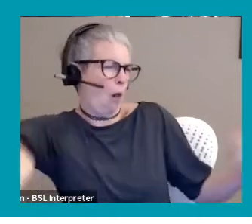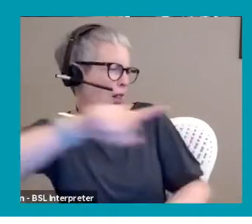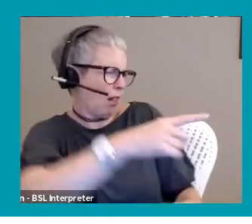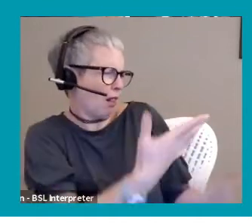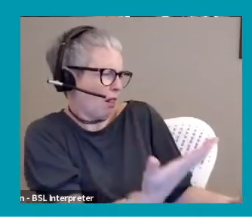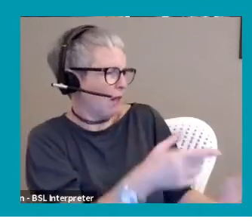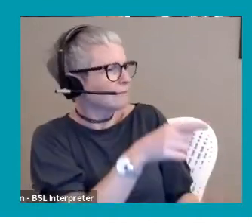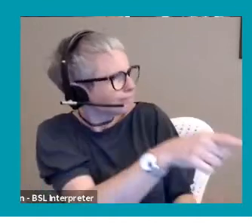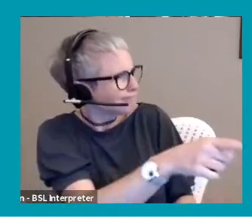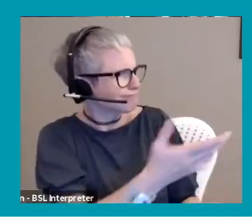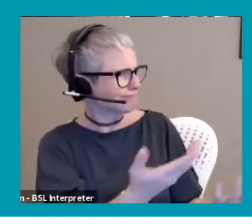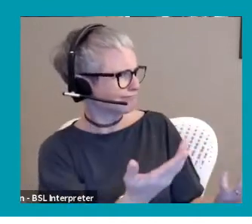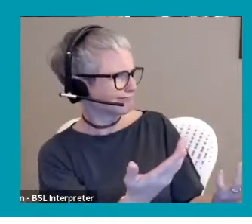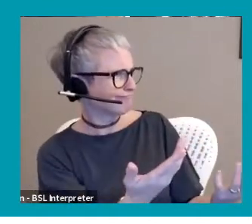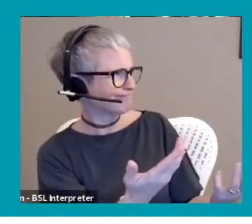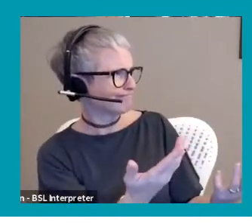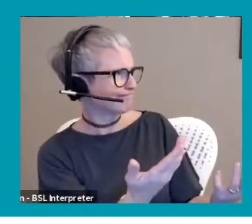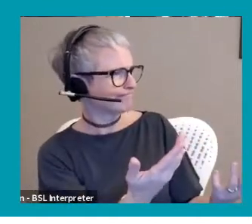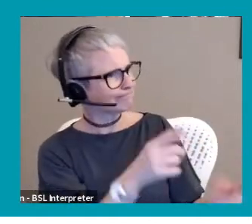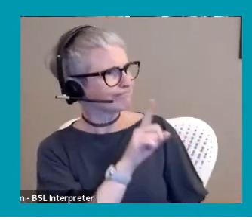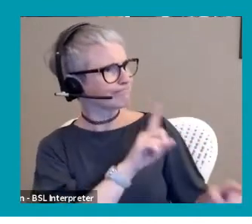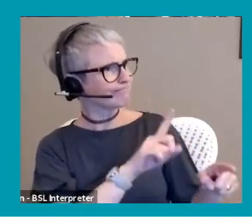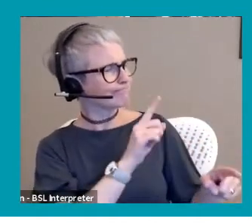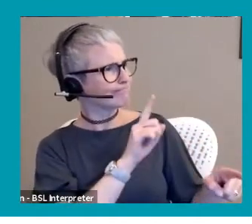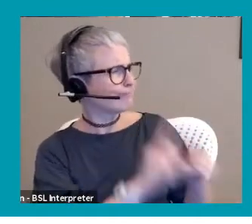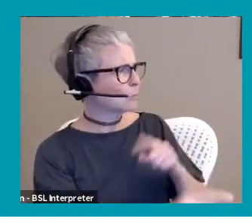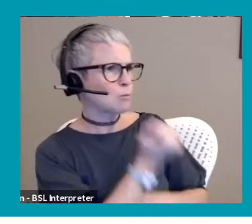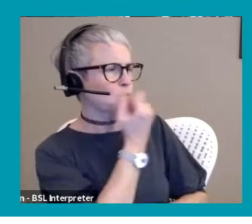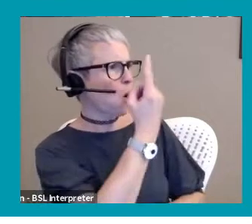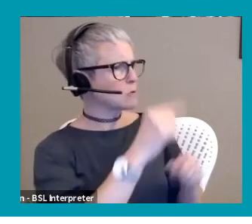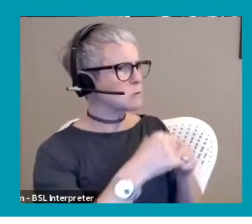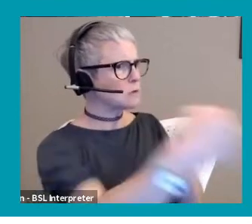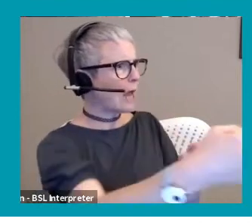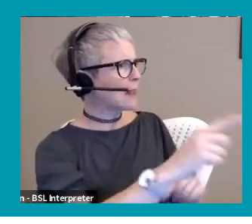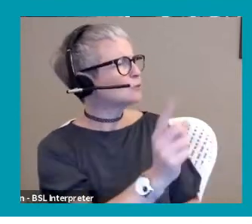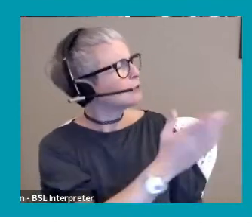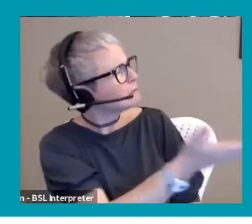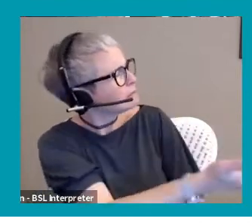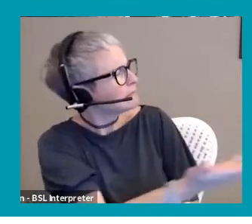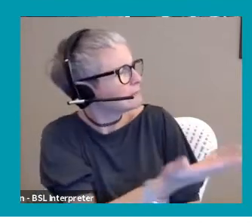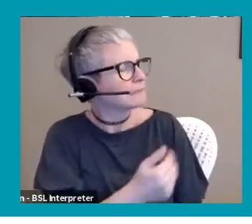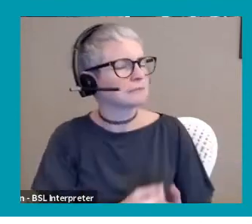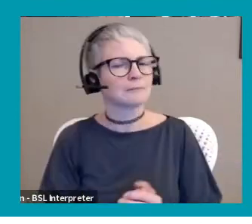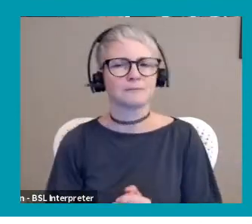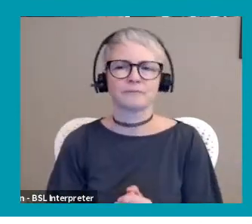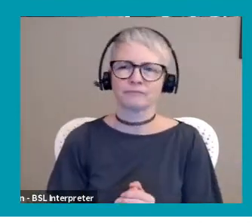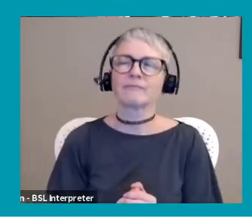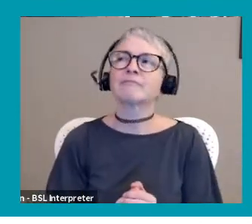What have you found the most challenging when searching for job opportunities? I think one of the things I